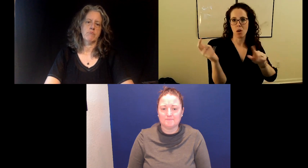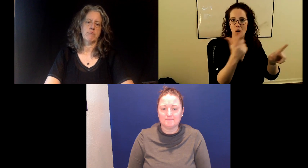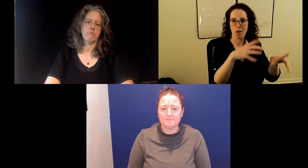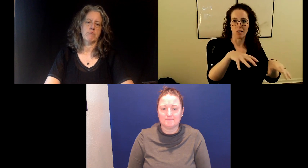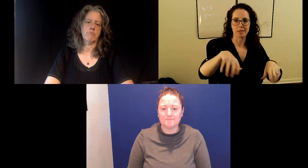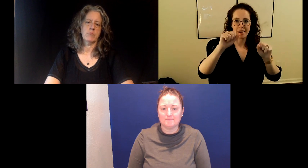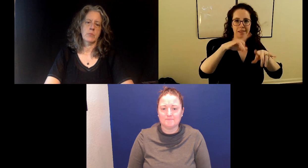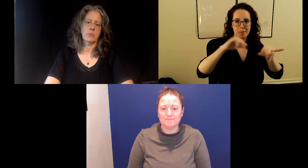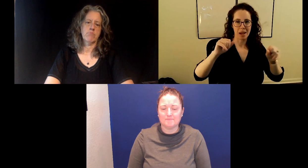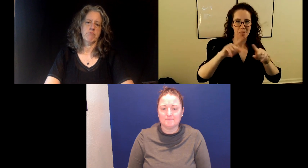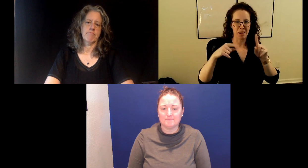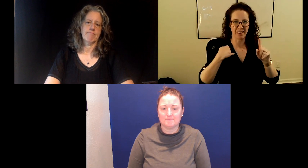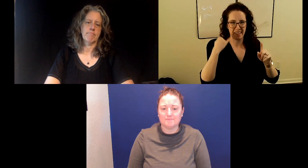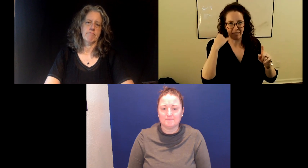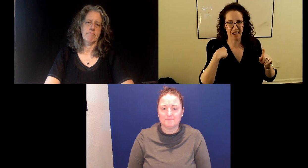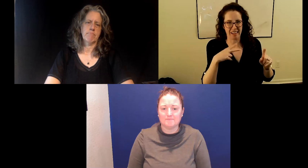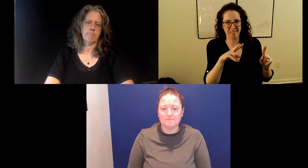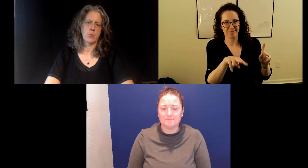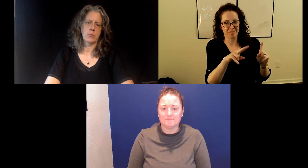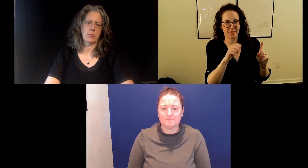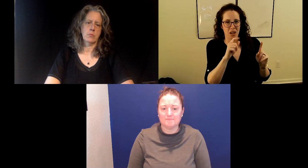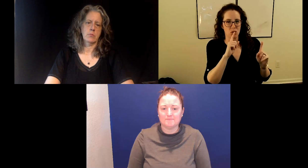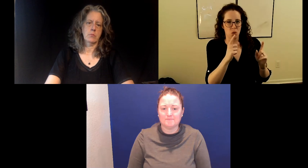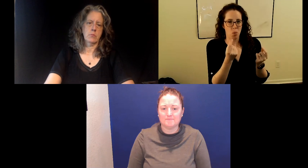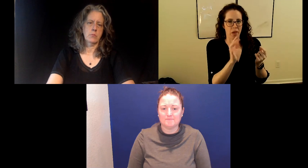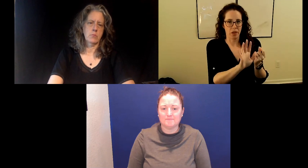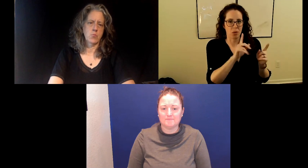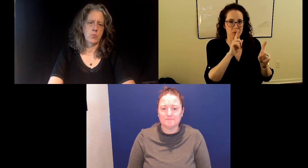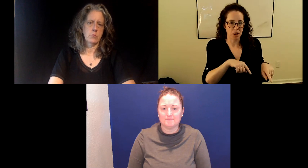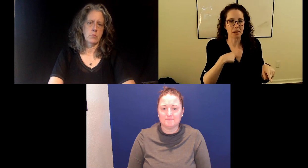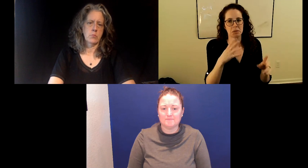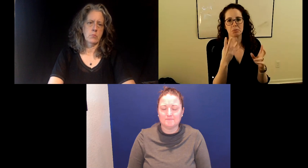have to give them the opportunity everyone the opportunity the same equal opportunity